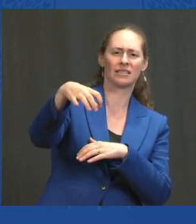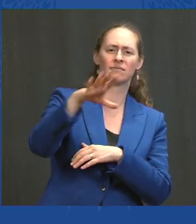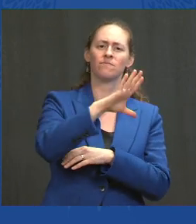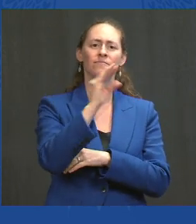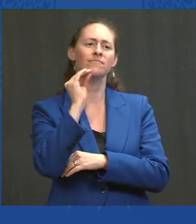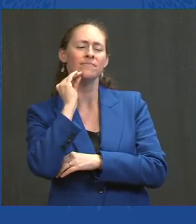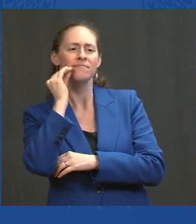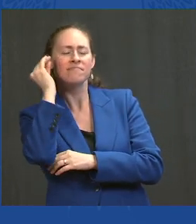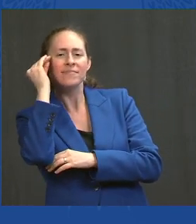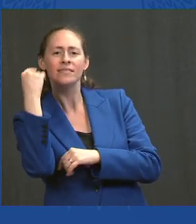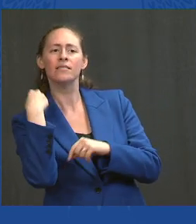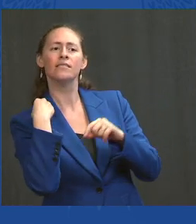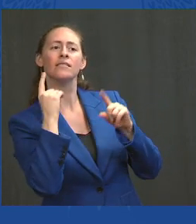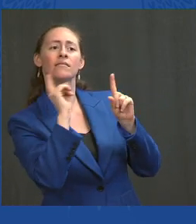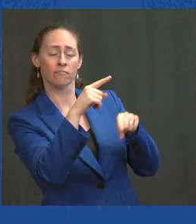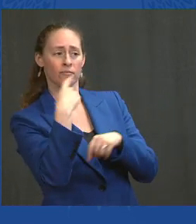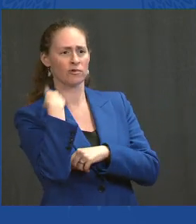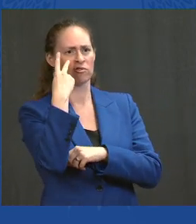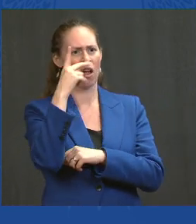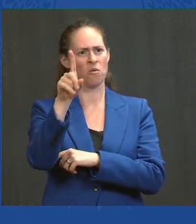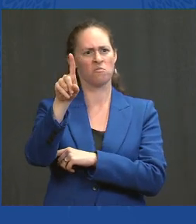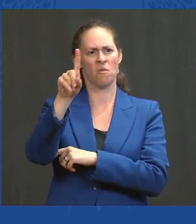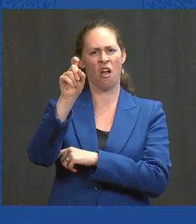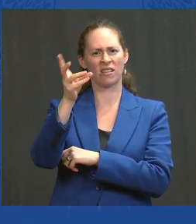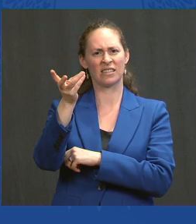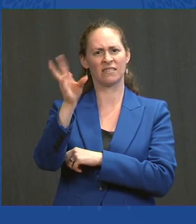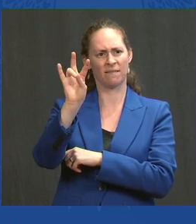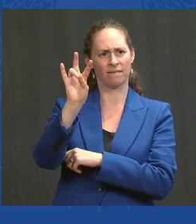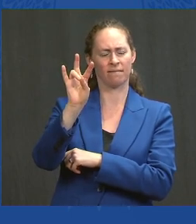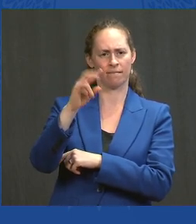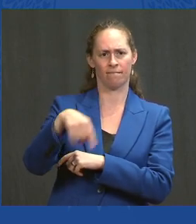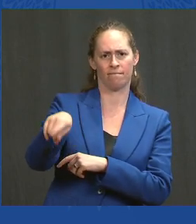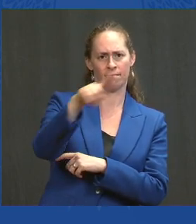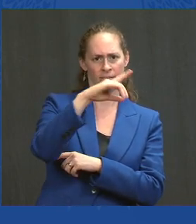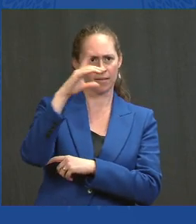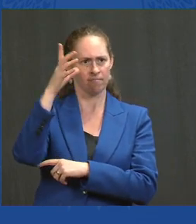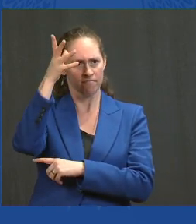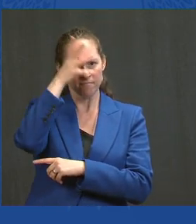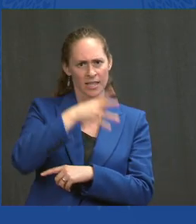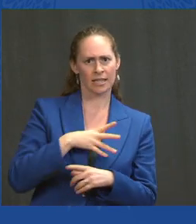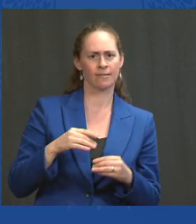standing in that palace. As my wife who -- I think, I'm not sure of this -- may be the only